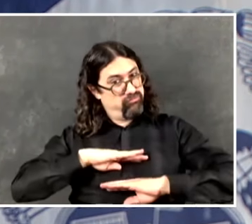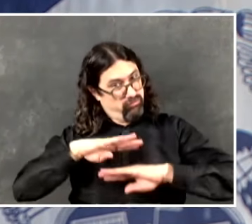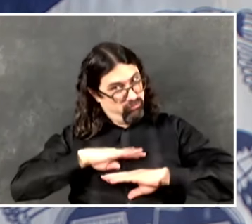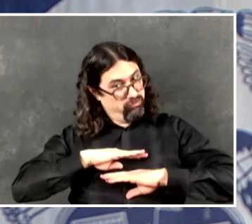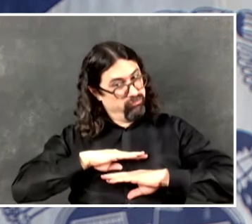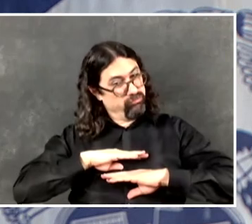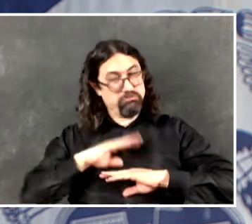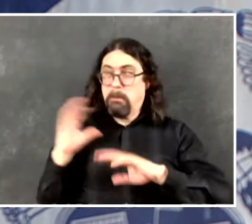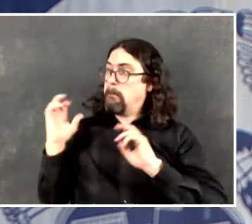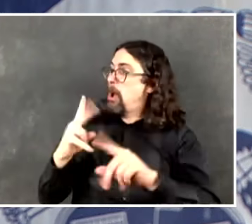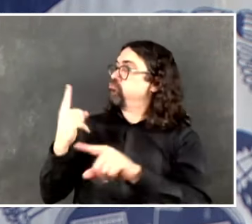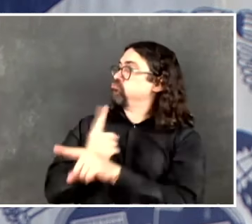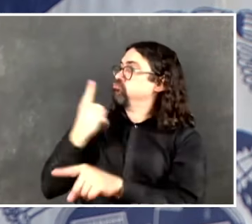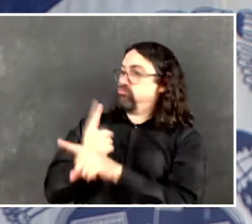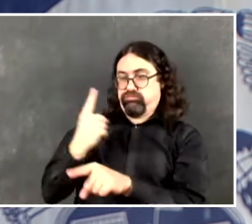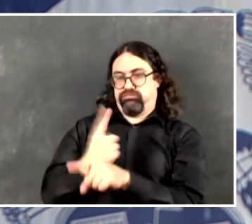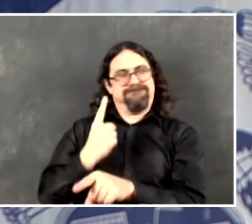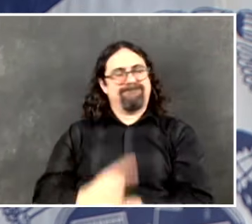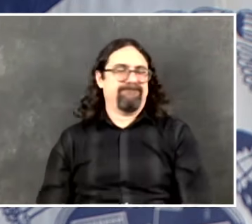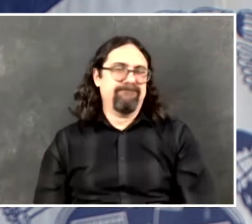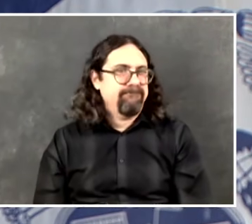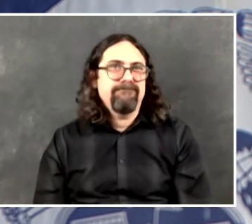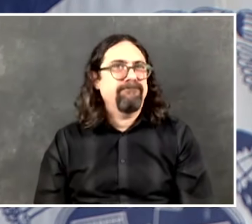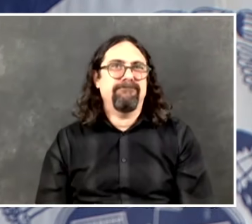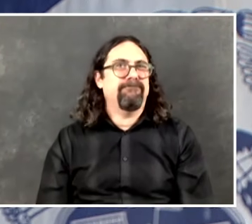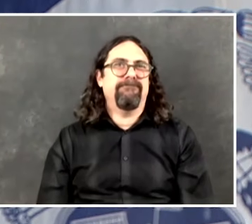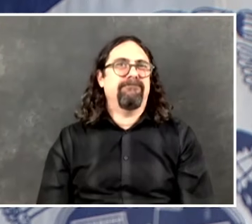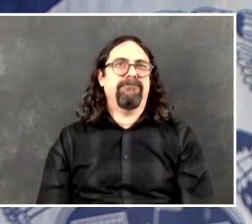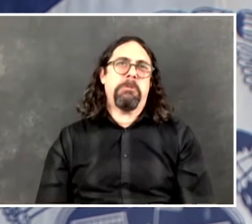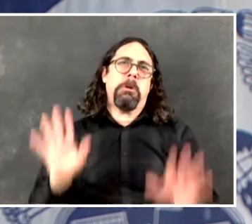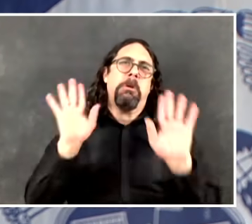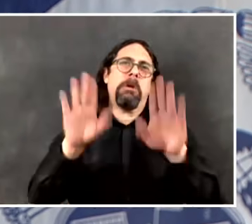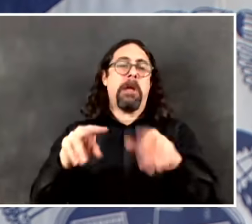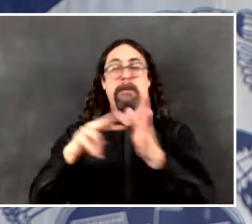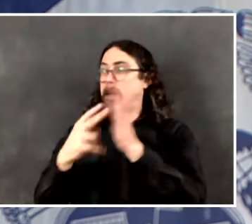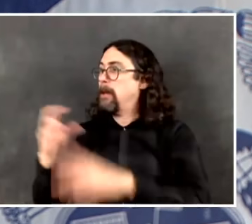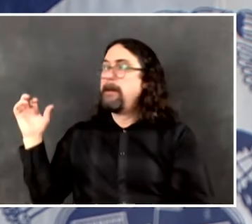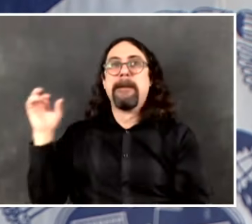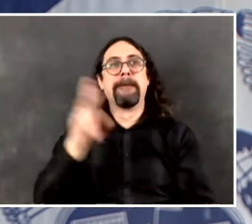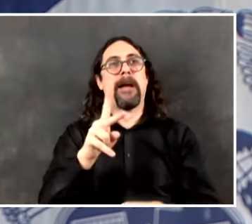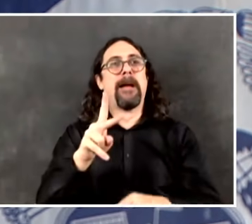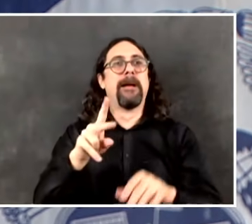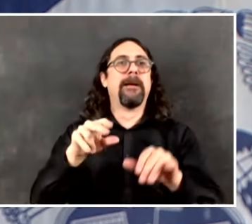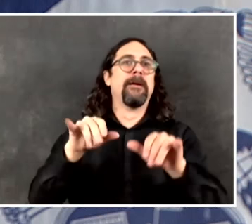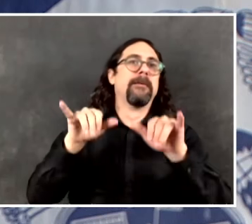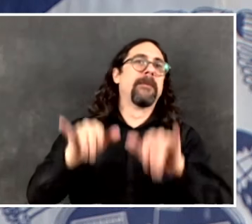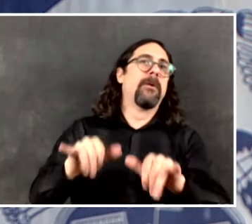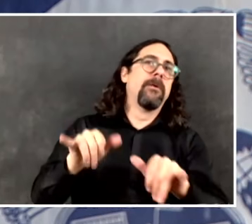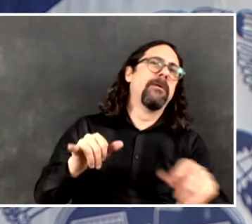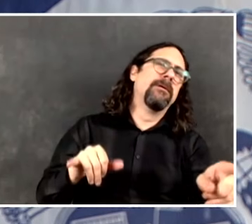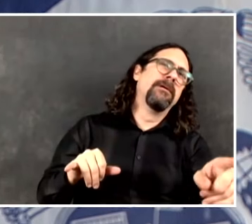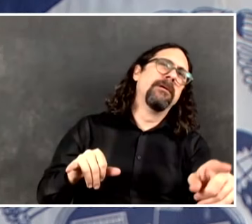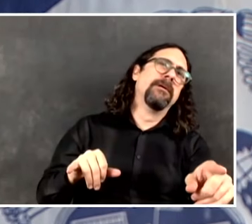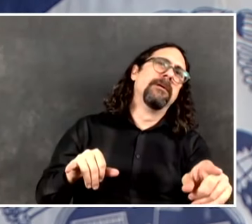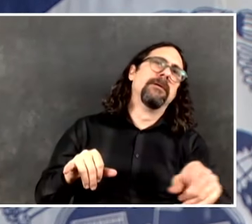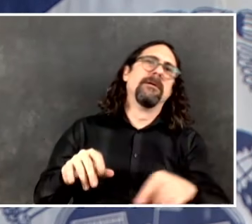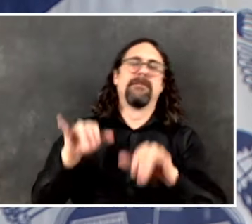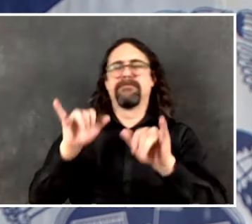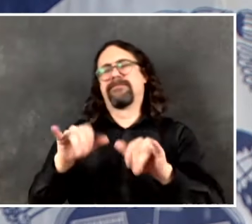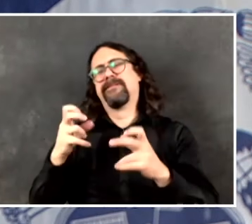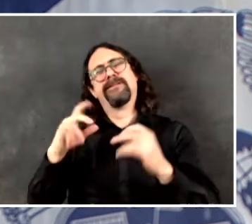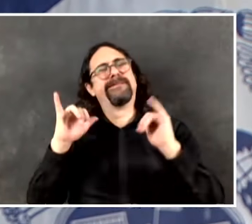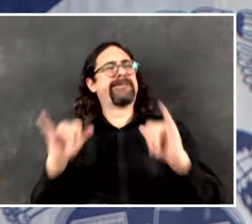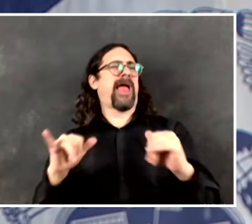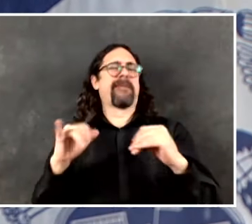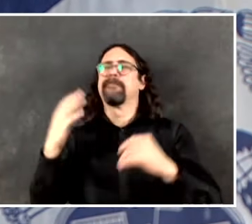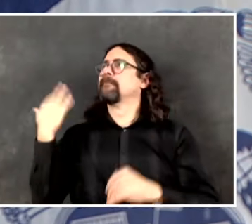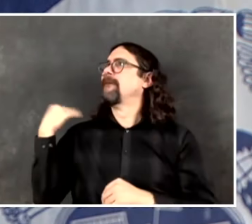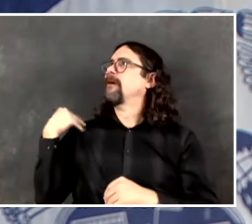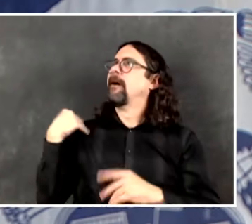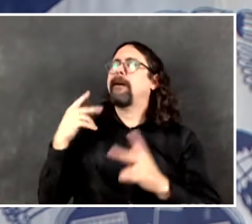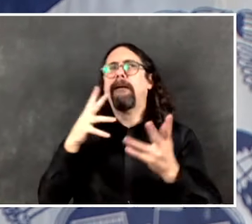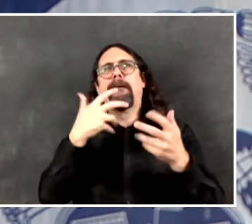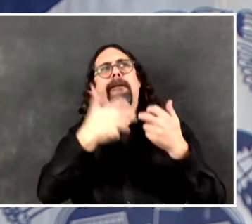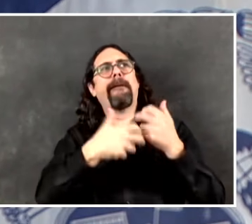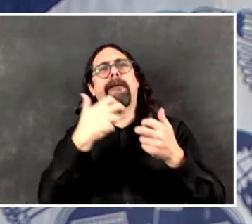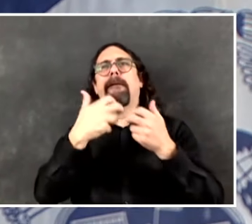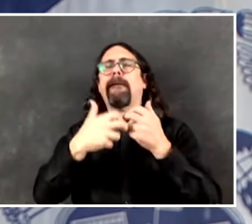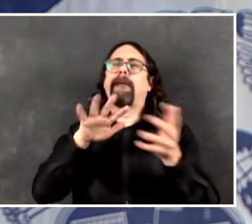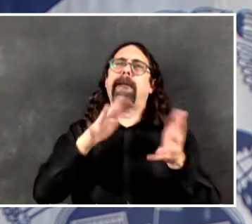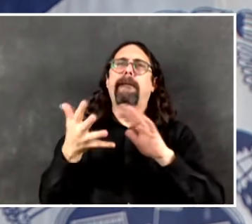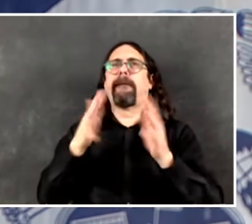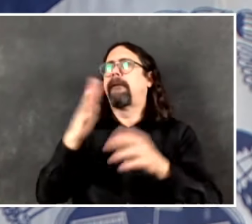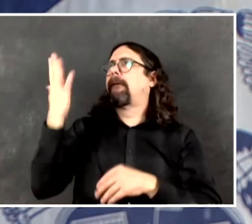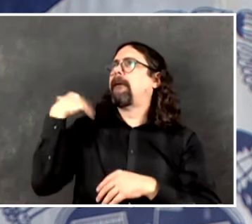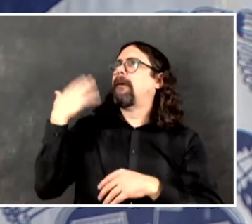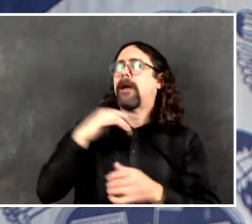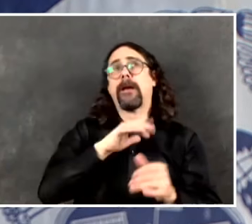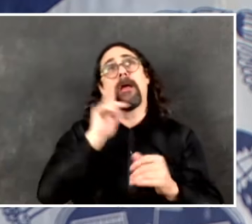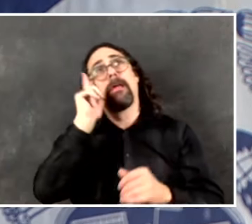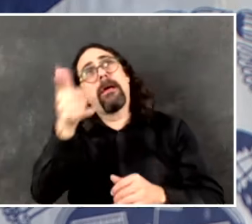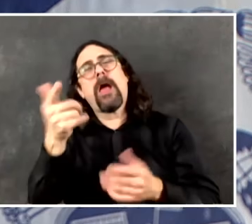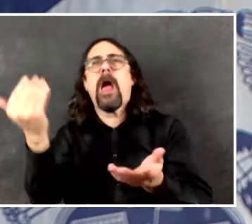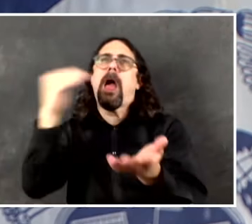OUR FTUURE.